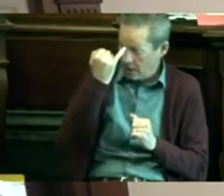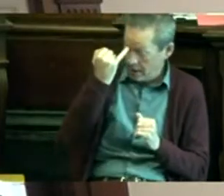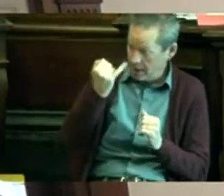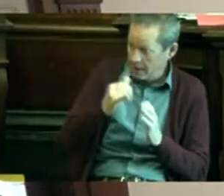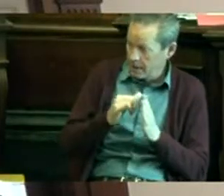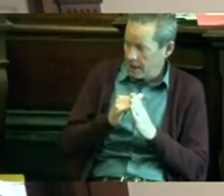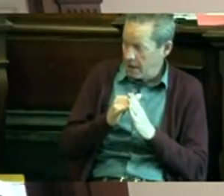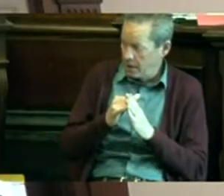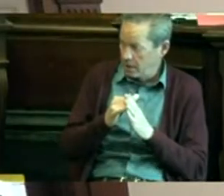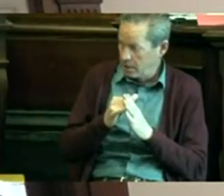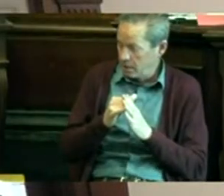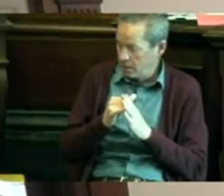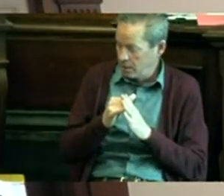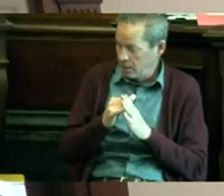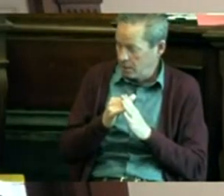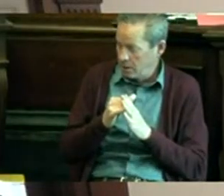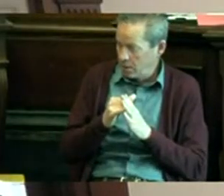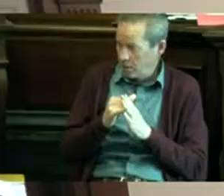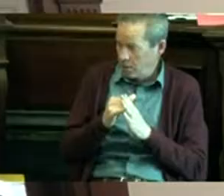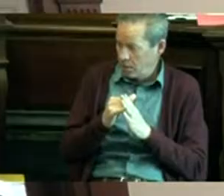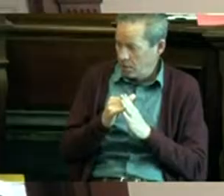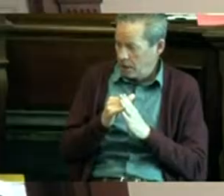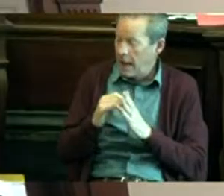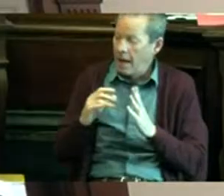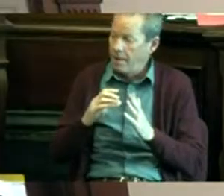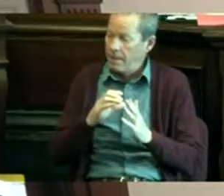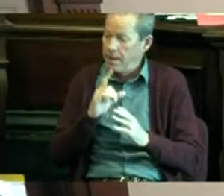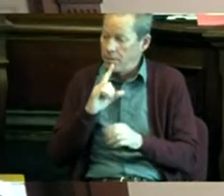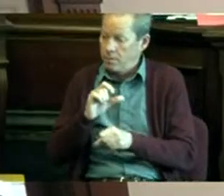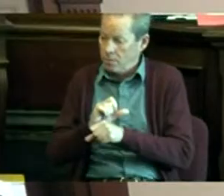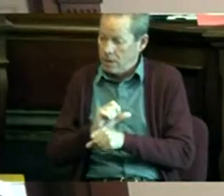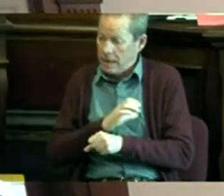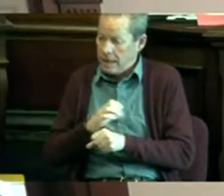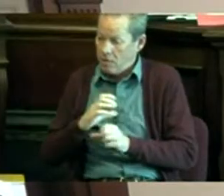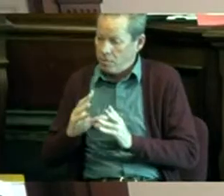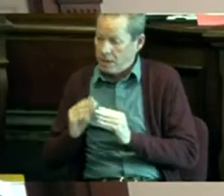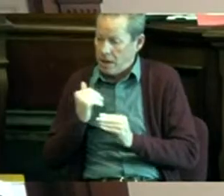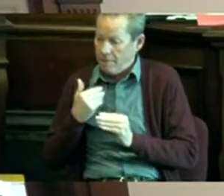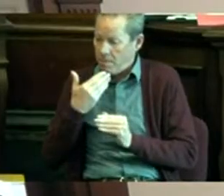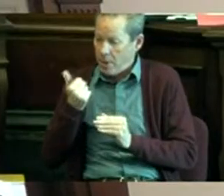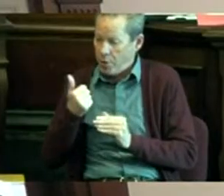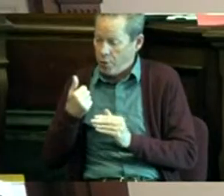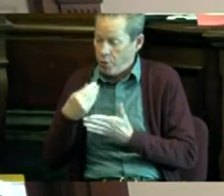on it at the council. Okay. So. But they will. So the idea is